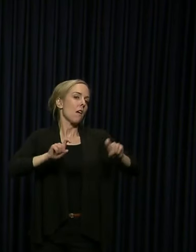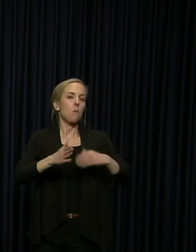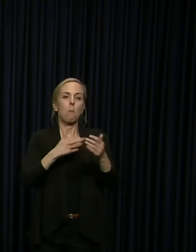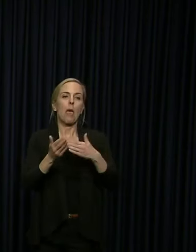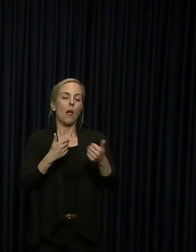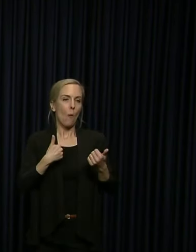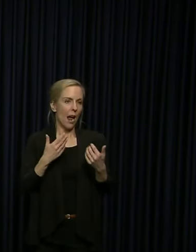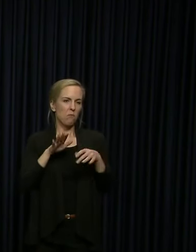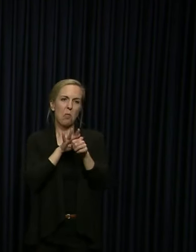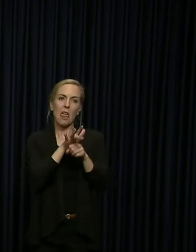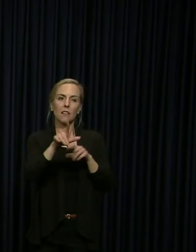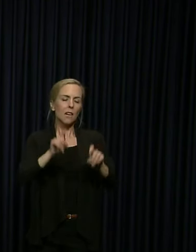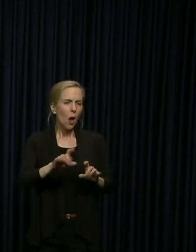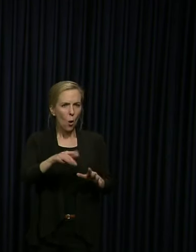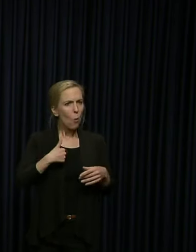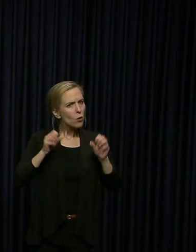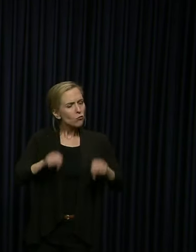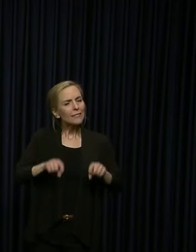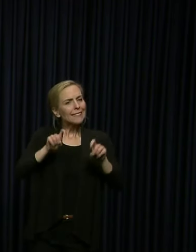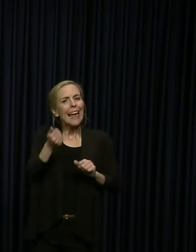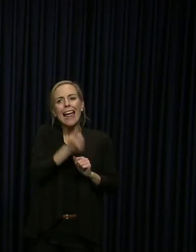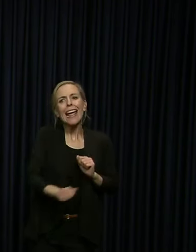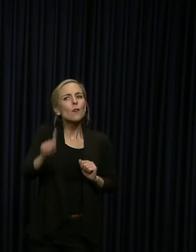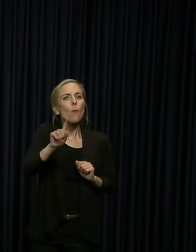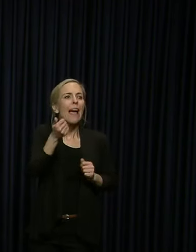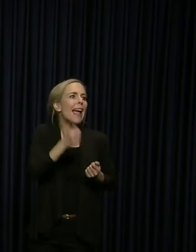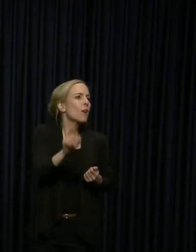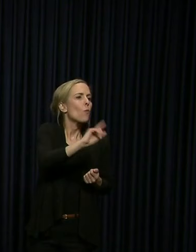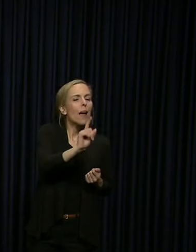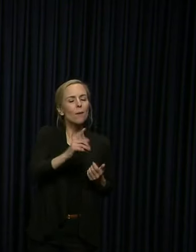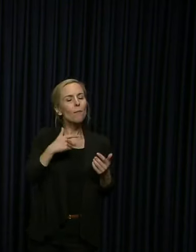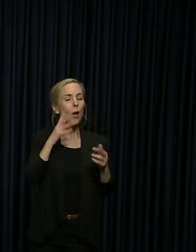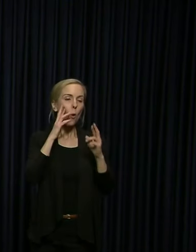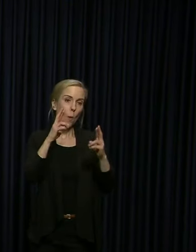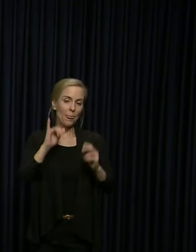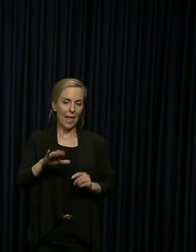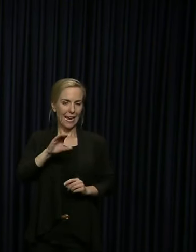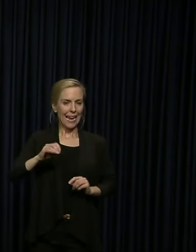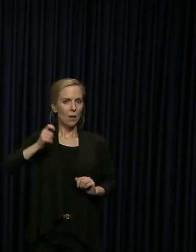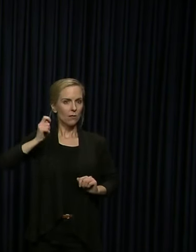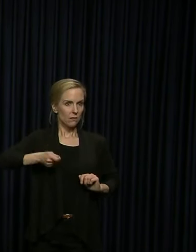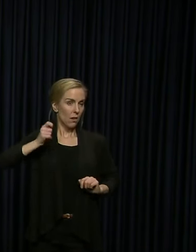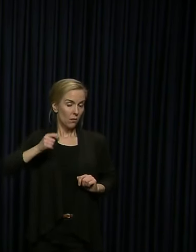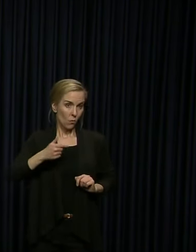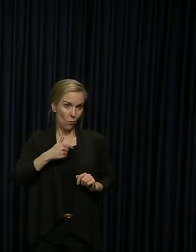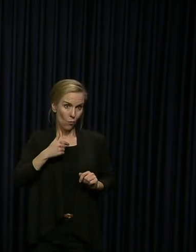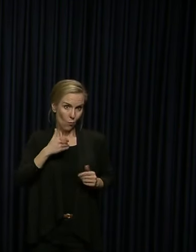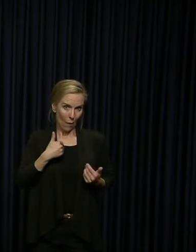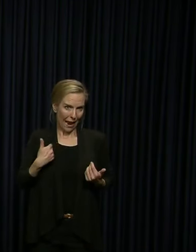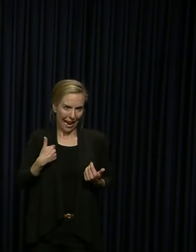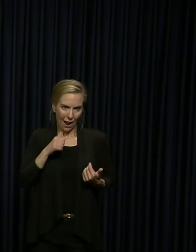NON-PROFITS, EVERYBODY OUT THERE OUGHT TO BE THINKING ABOUT WHAT'S THAT NEXT STEP WE CAN TAKE TO PROTECT PEOPLE.